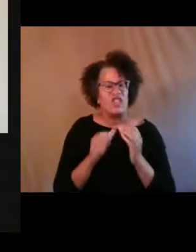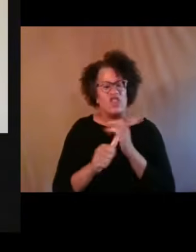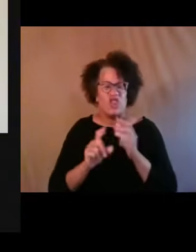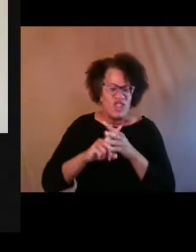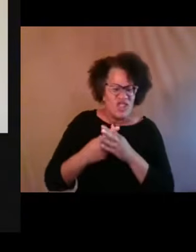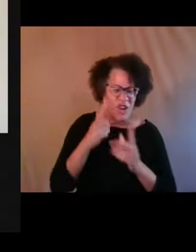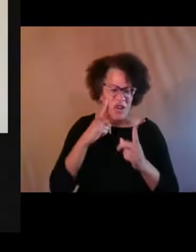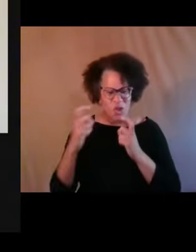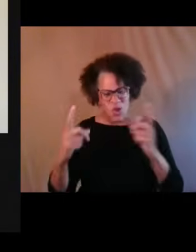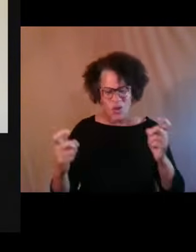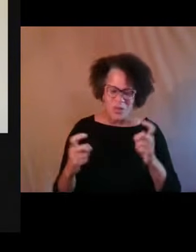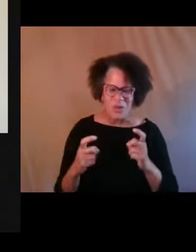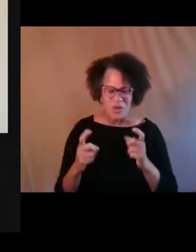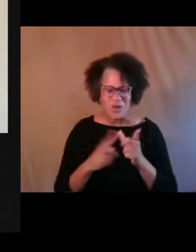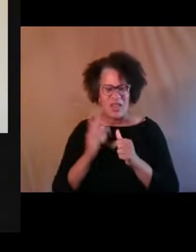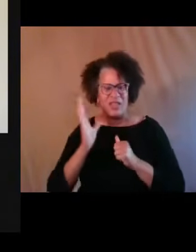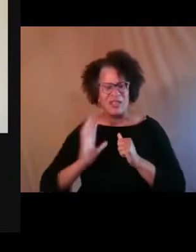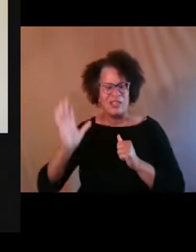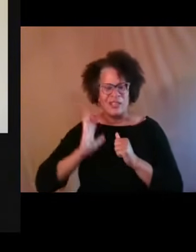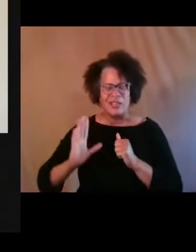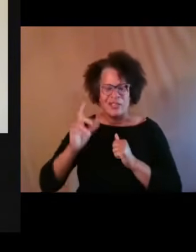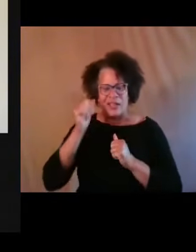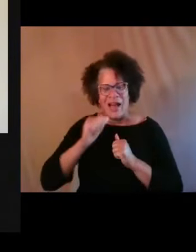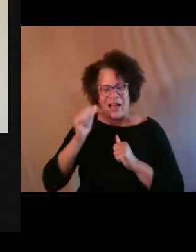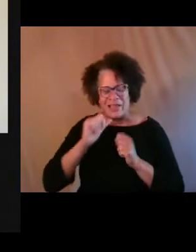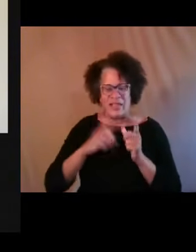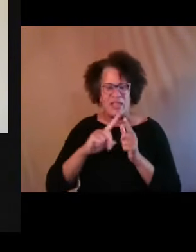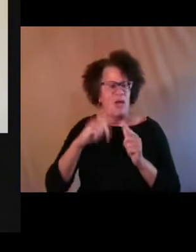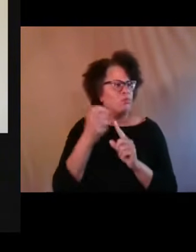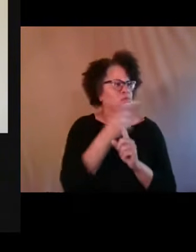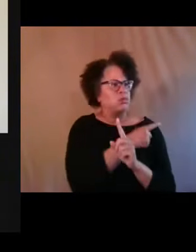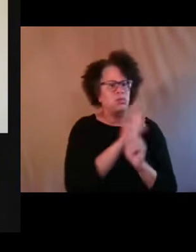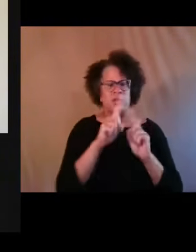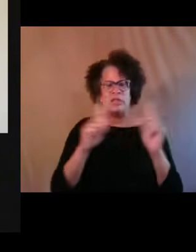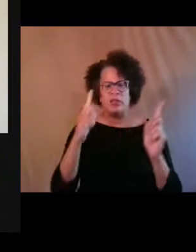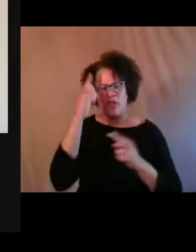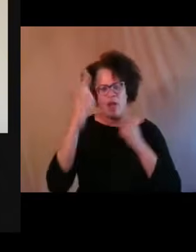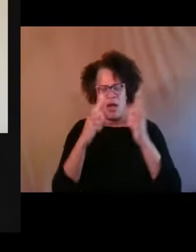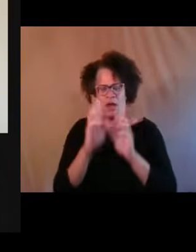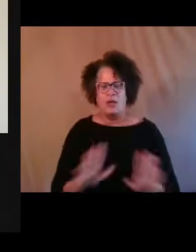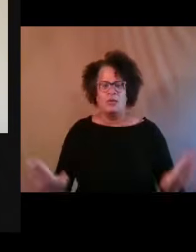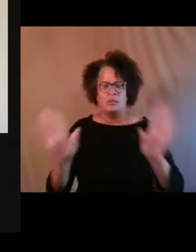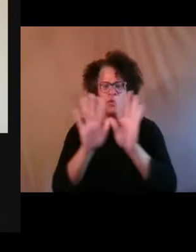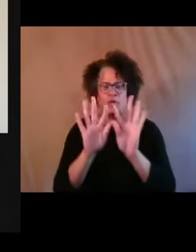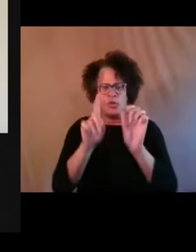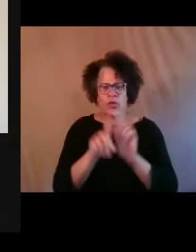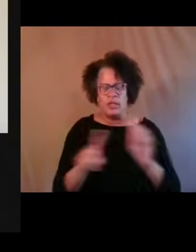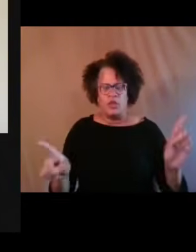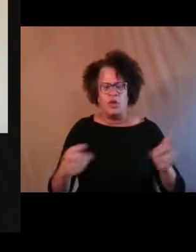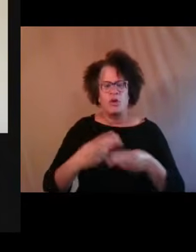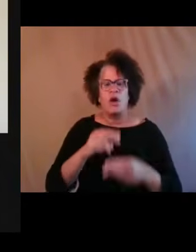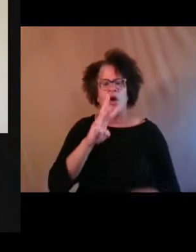celestial aunties, outside of the box thinkers. We need you. This is called "Woo Woo Roll Deep".